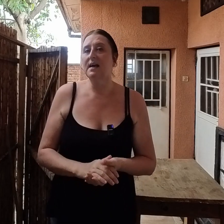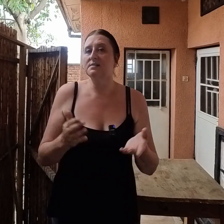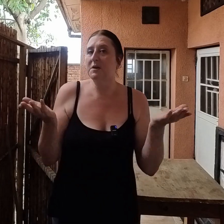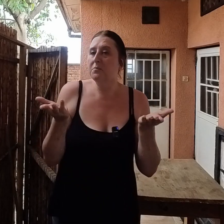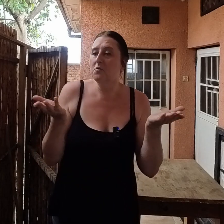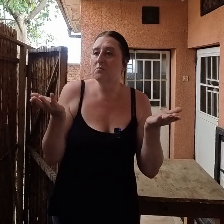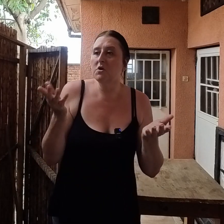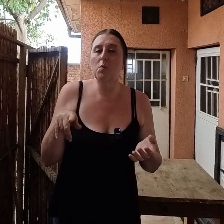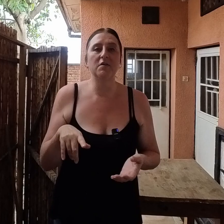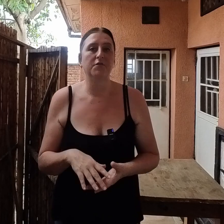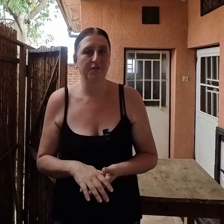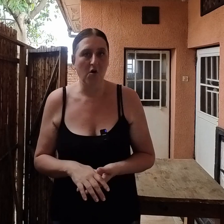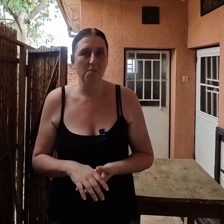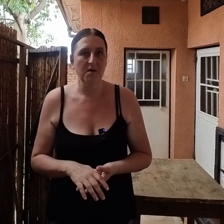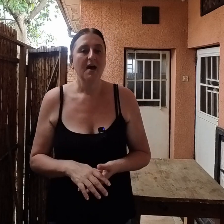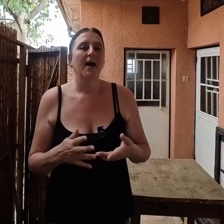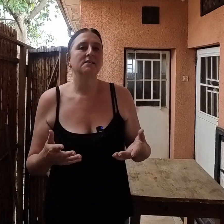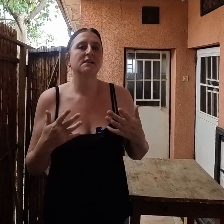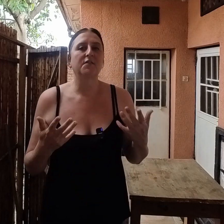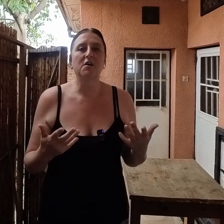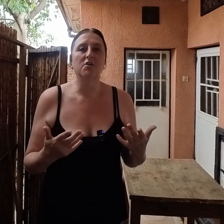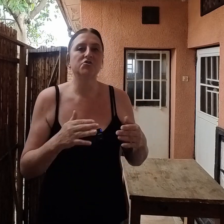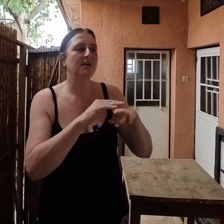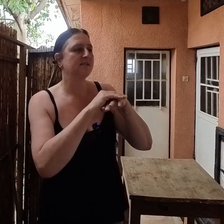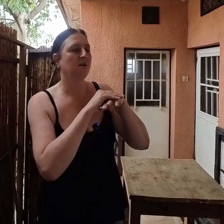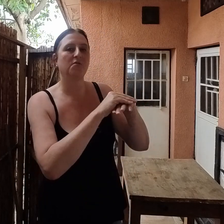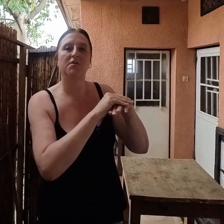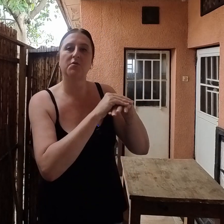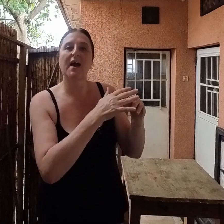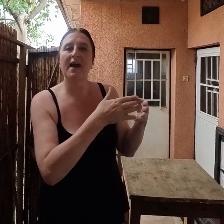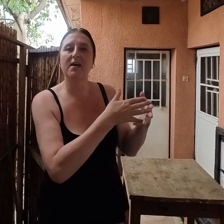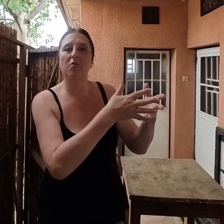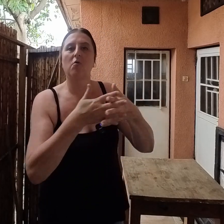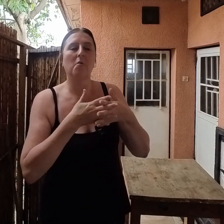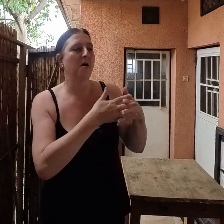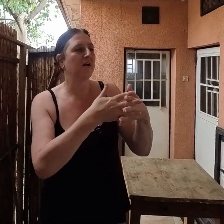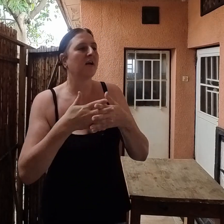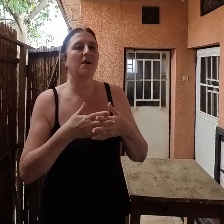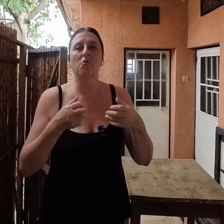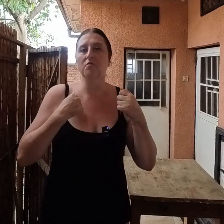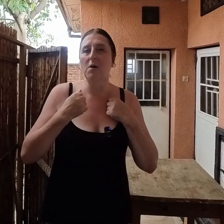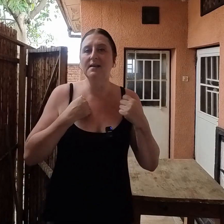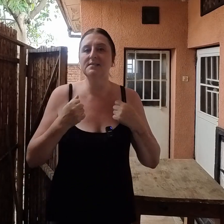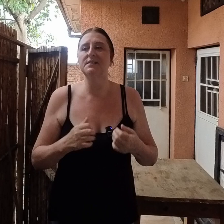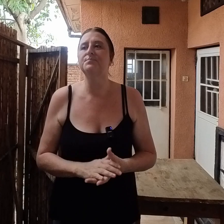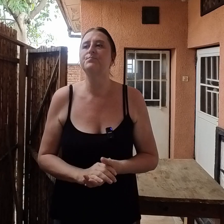to ask people, 'where are you from?' and to give our country, so the UK, or America, or Rwanda.